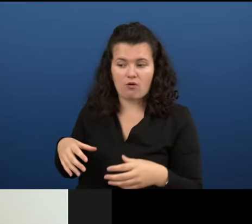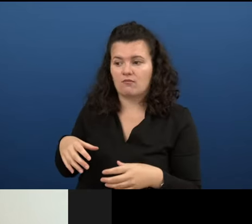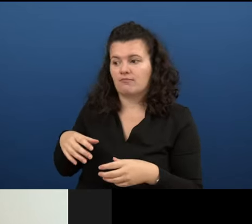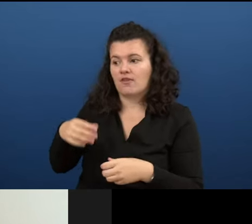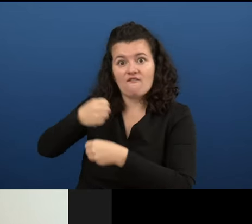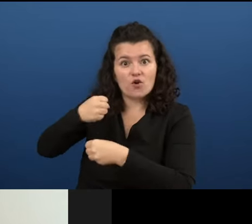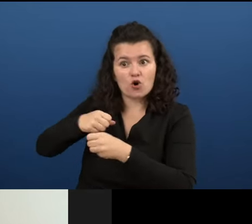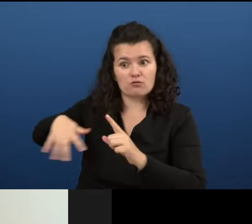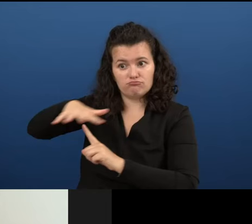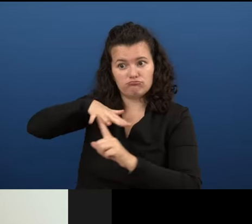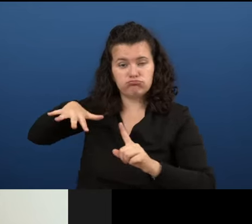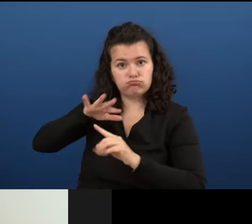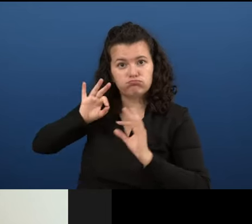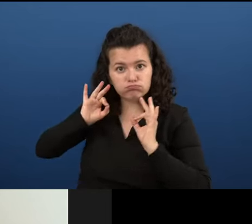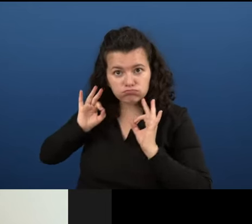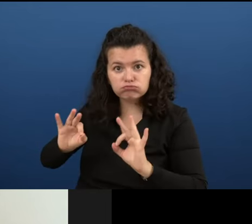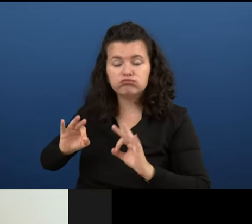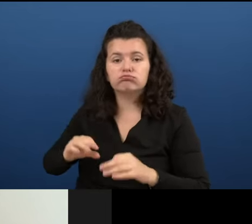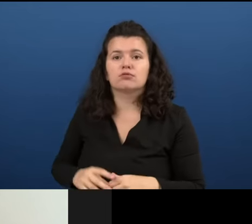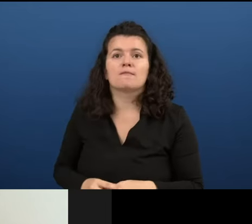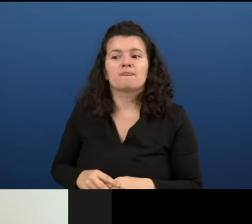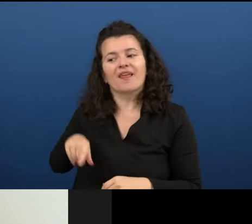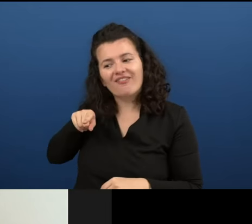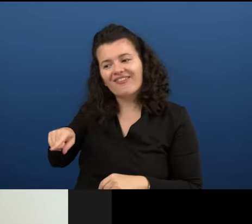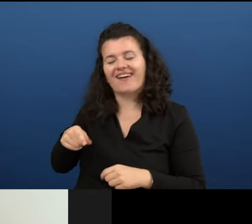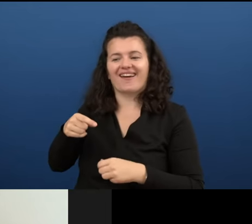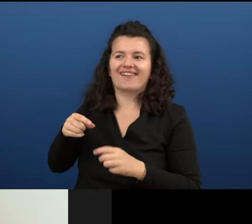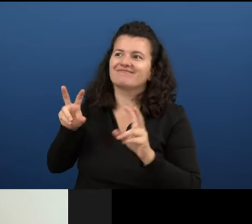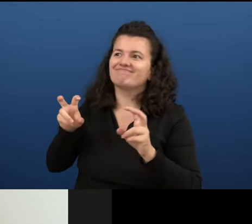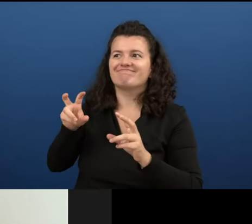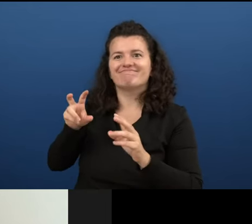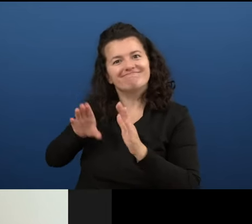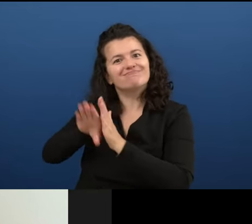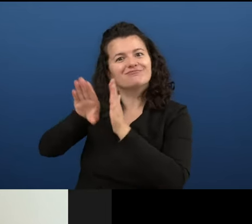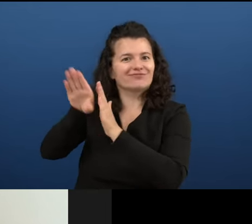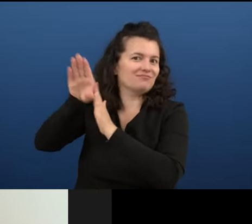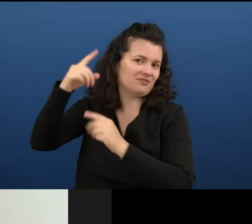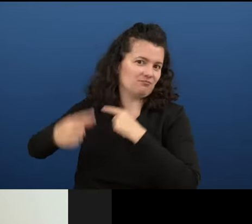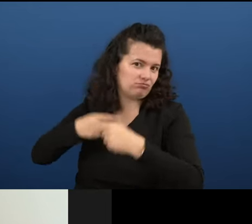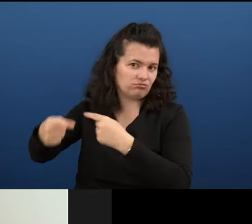succeed and to excel in their roles. 10:50:26 We have also, as I mentioned joined